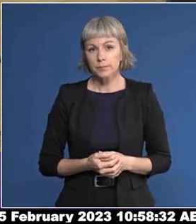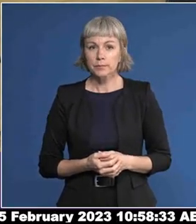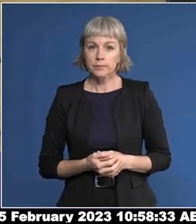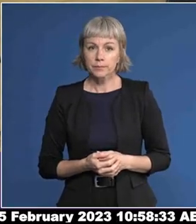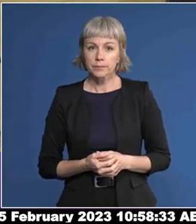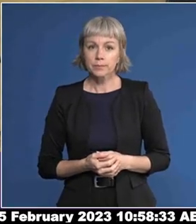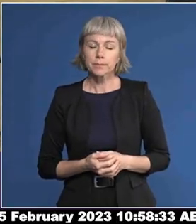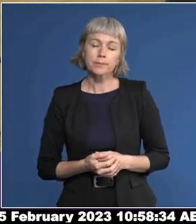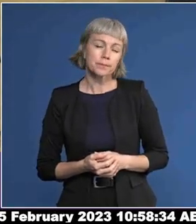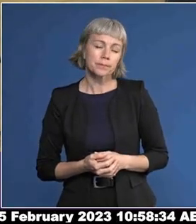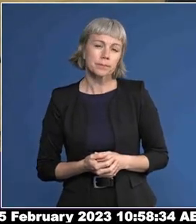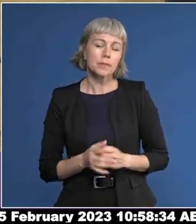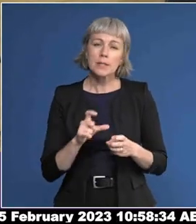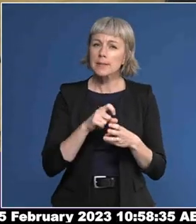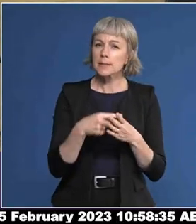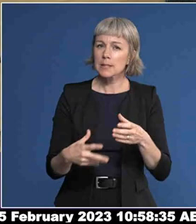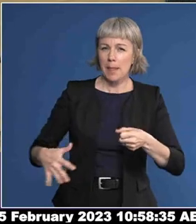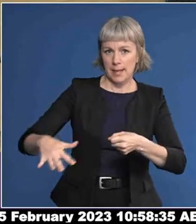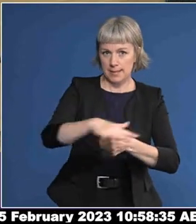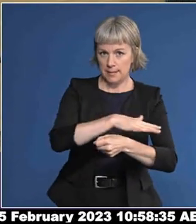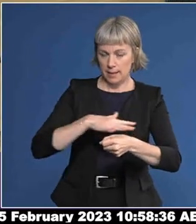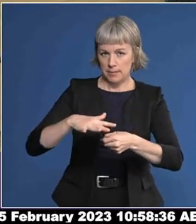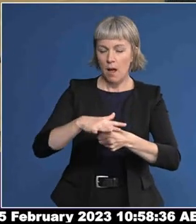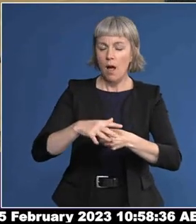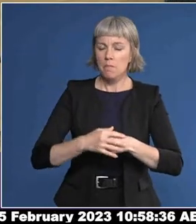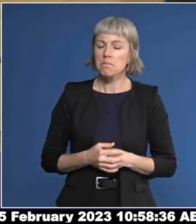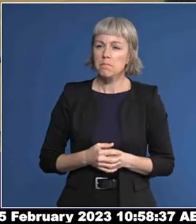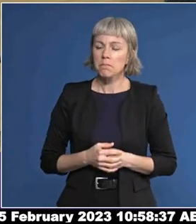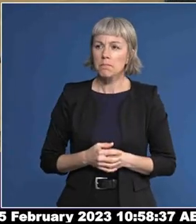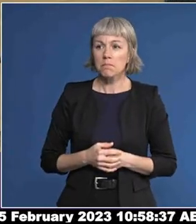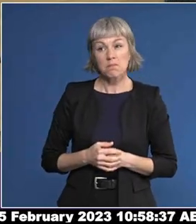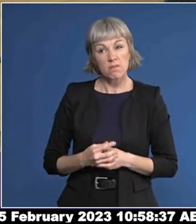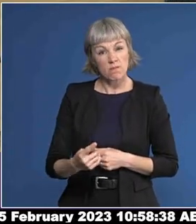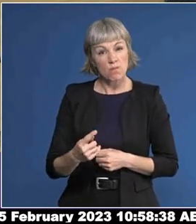portability scheme so that wherever you did the training - if you have done your training